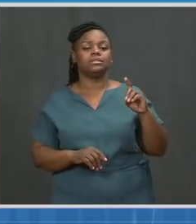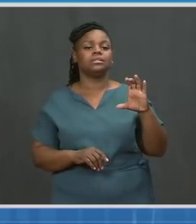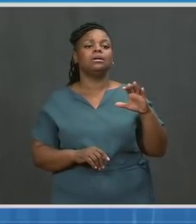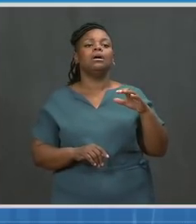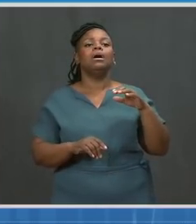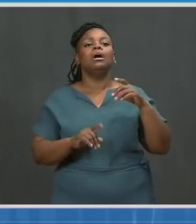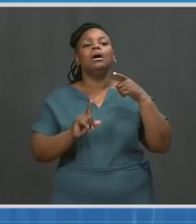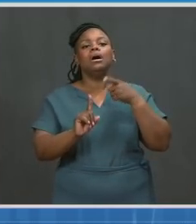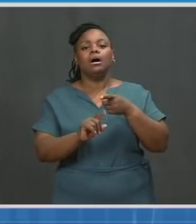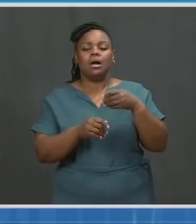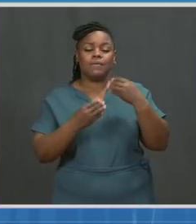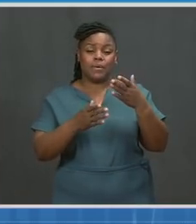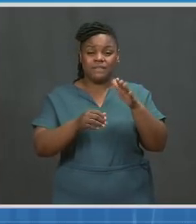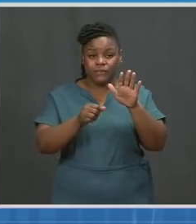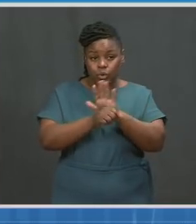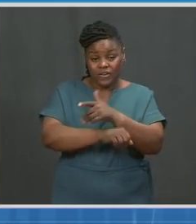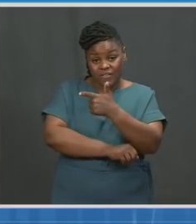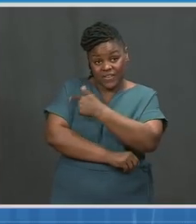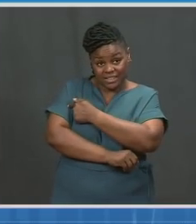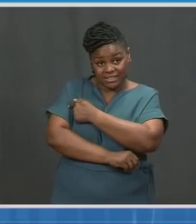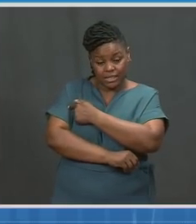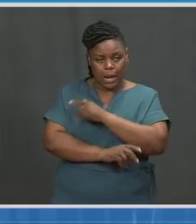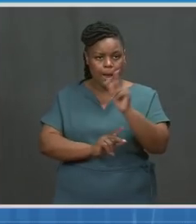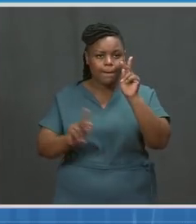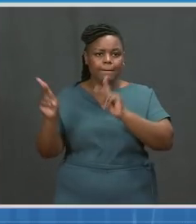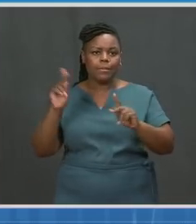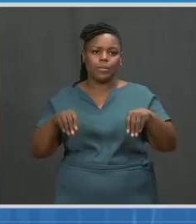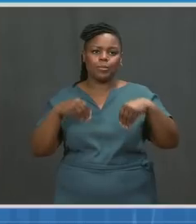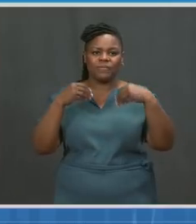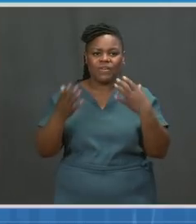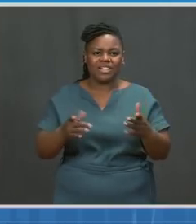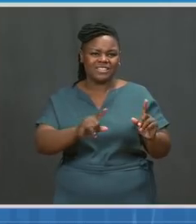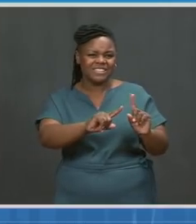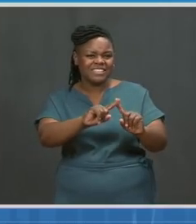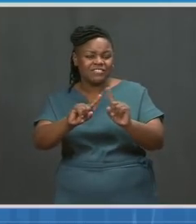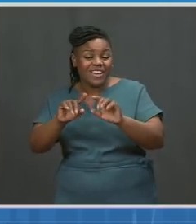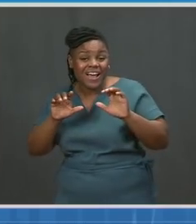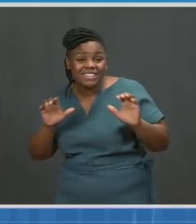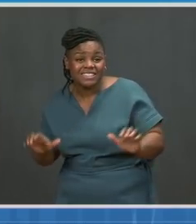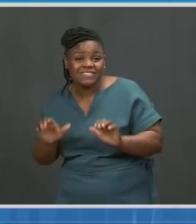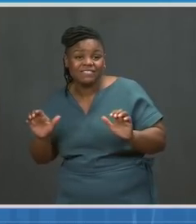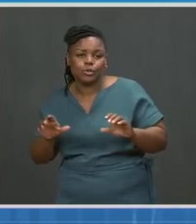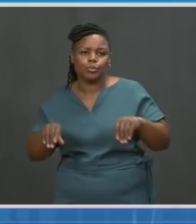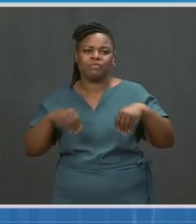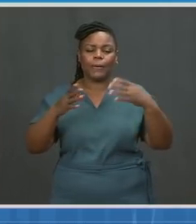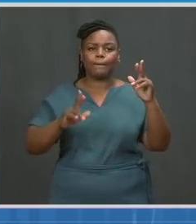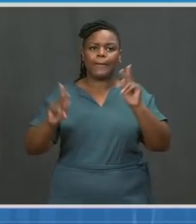and providing guiding principles and sample activities to give people who are fully vaccinated a way